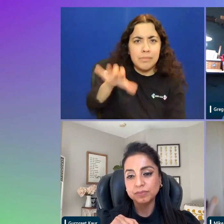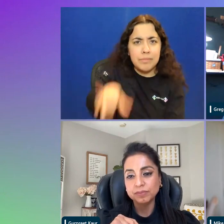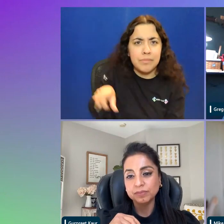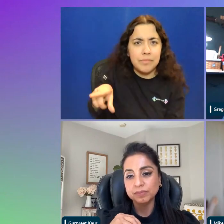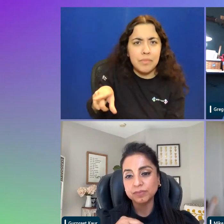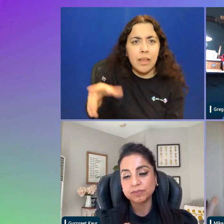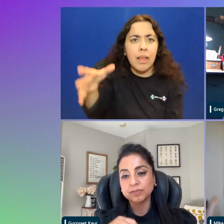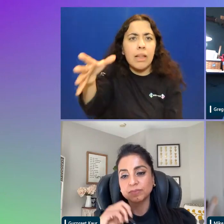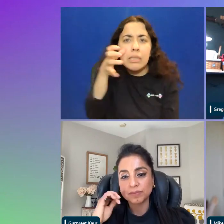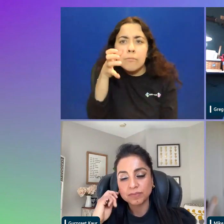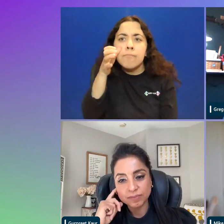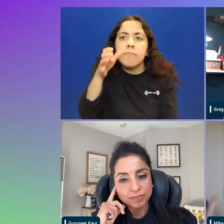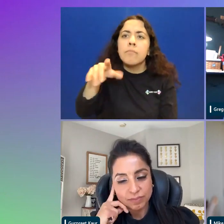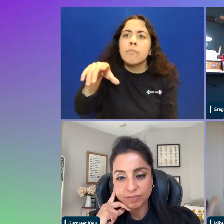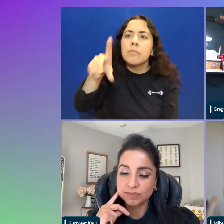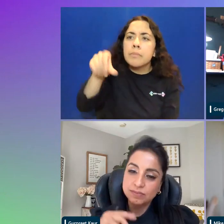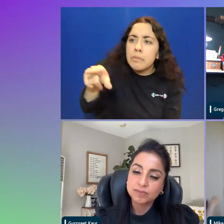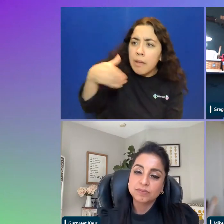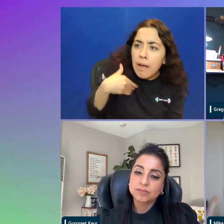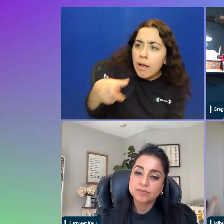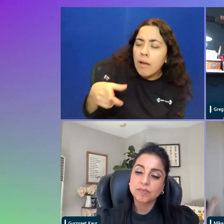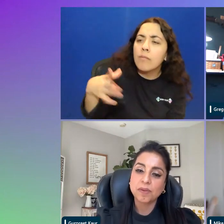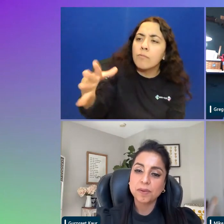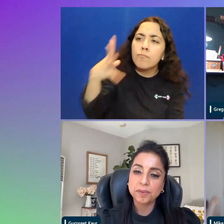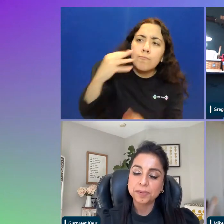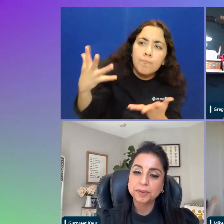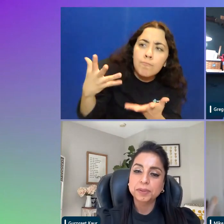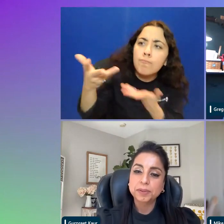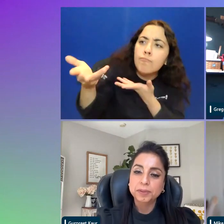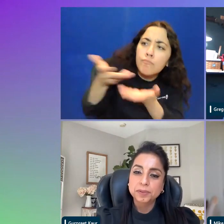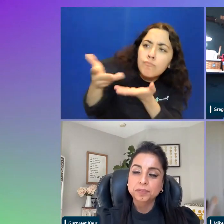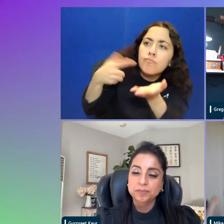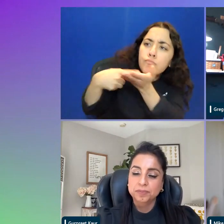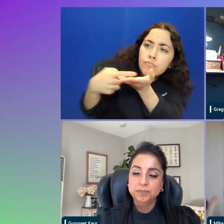this has to be and this is absolutely in the places I've been, like one of the first things when I go into a new